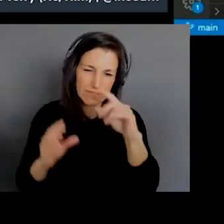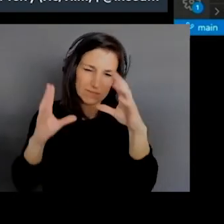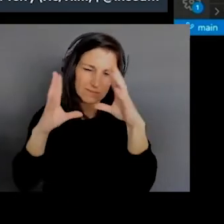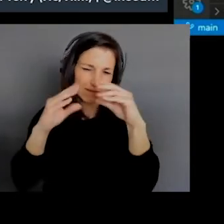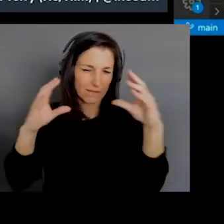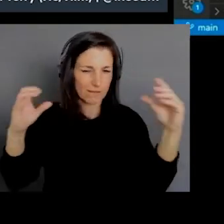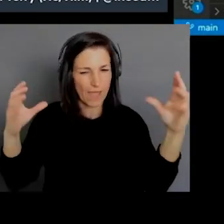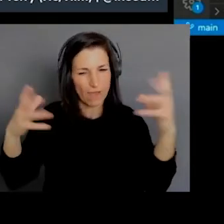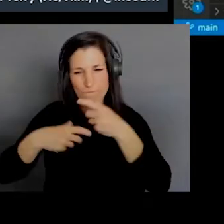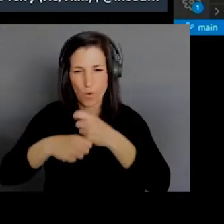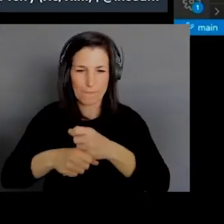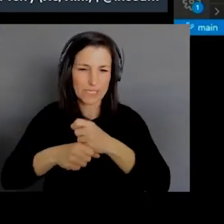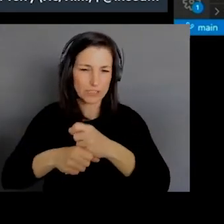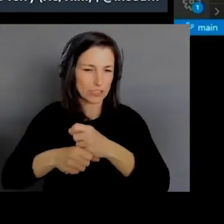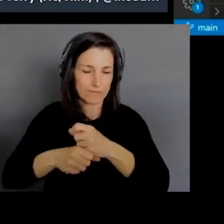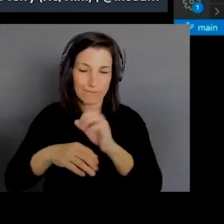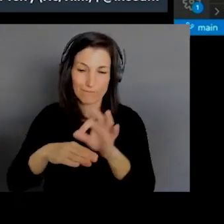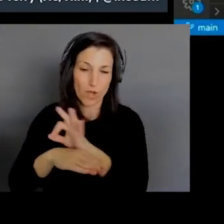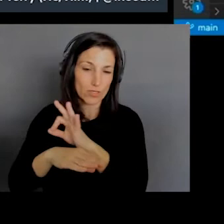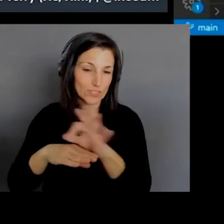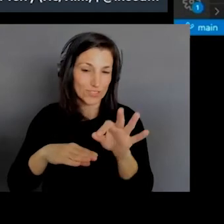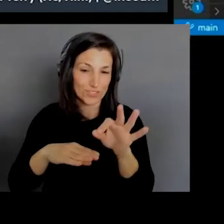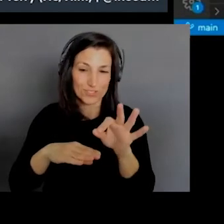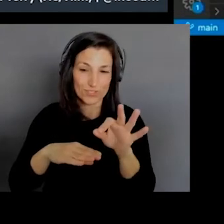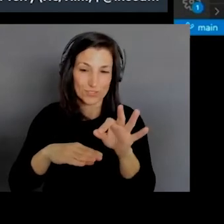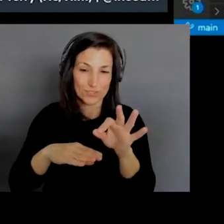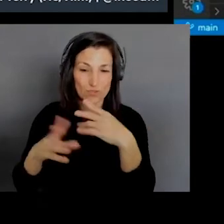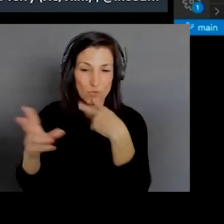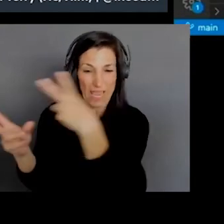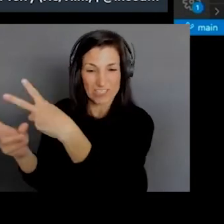I guess functions to extract the table name from my table error.